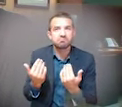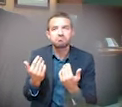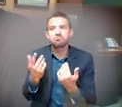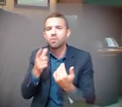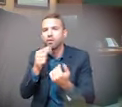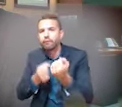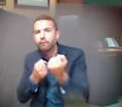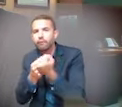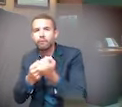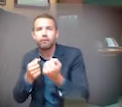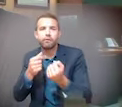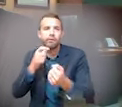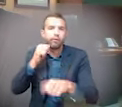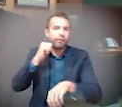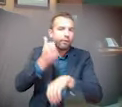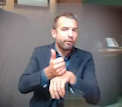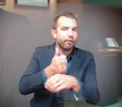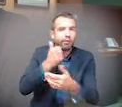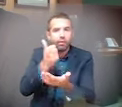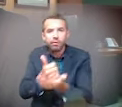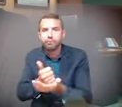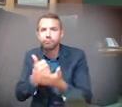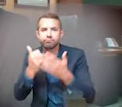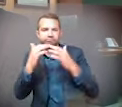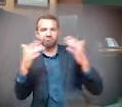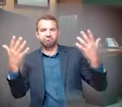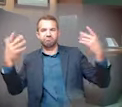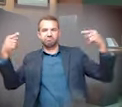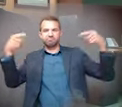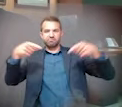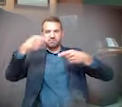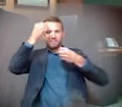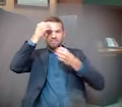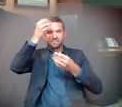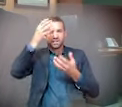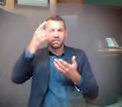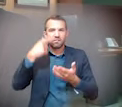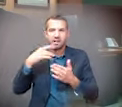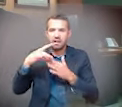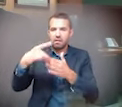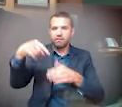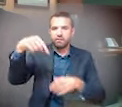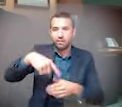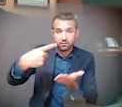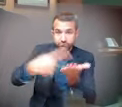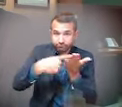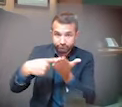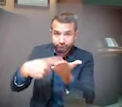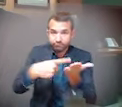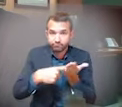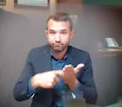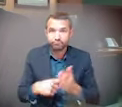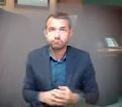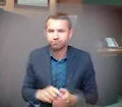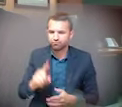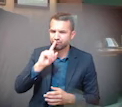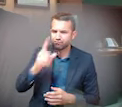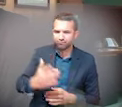is covered under it, just so we can have sort of a framework for our conversation today. Beth: Sure, I'd be happy to.